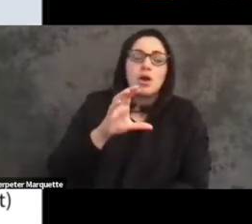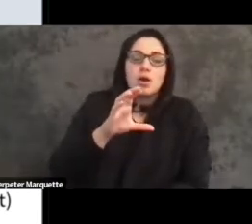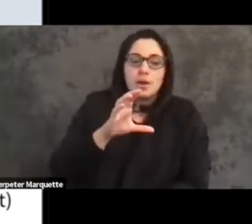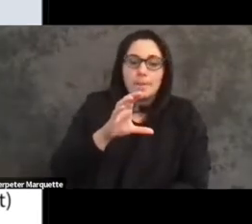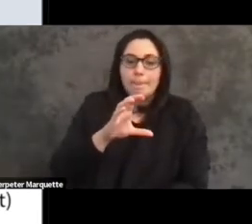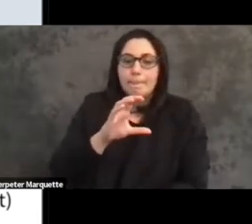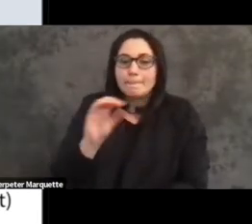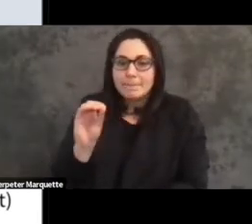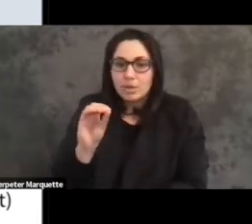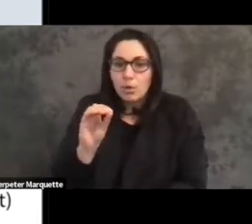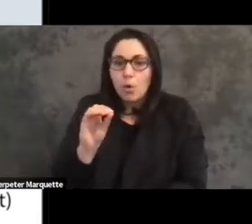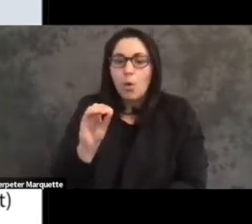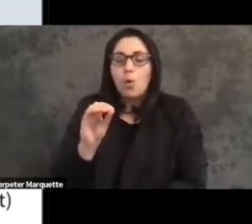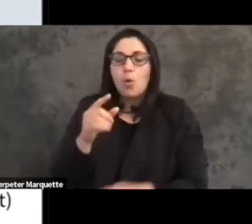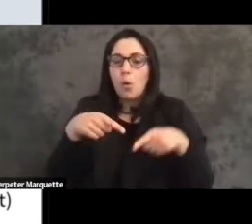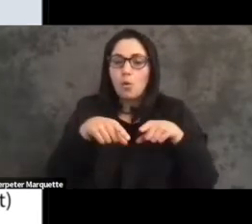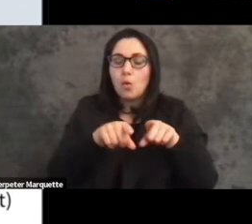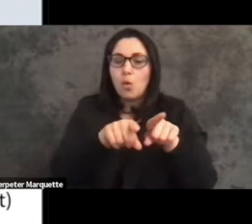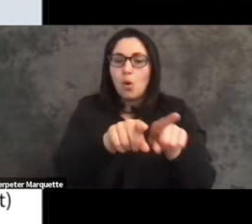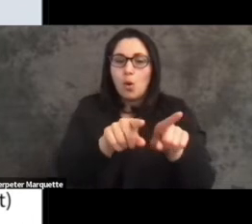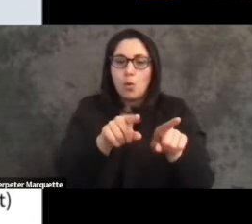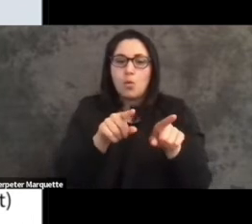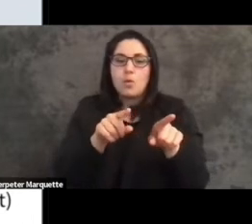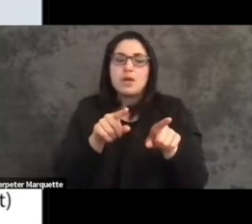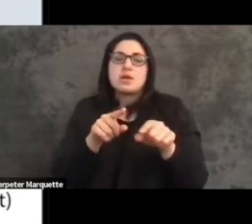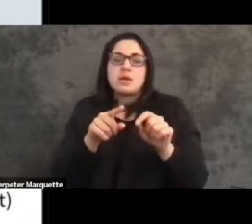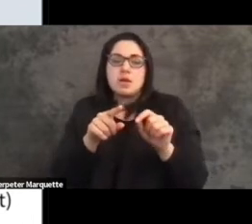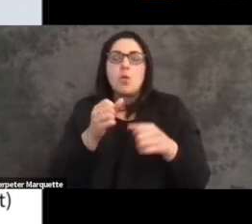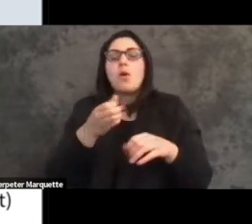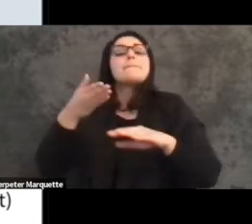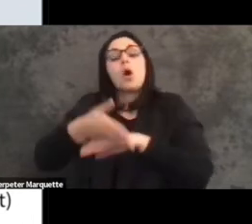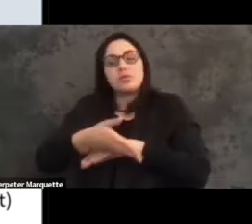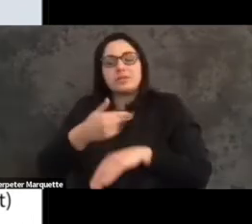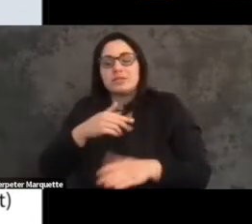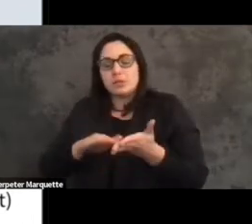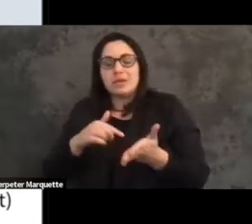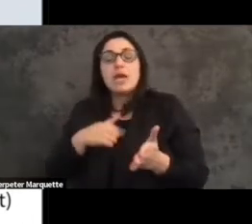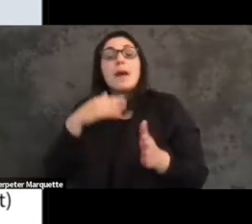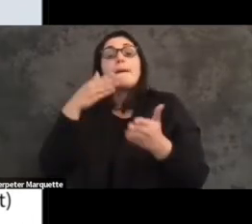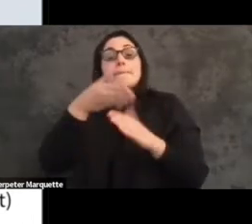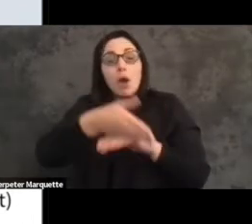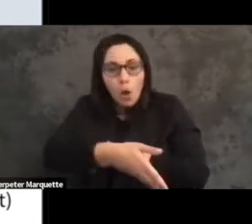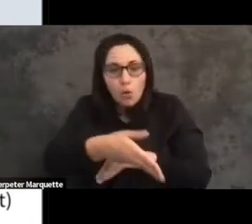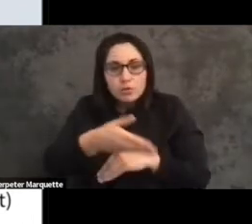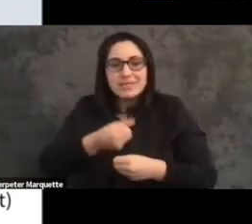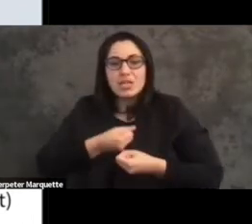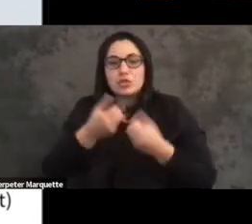studies to include issues like post exertional malaise, so not just look at symptoms at any